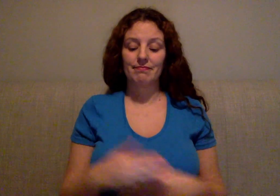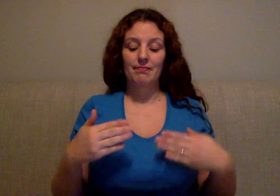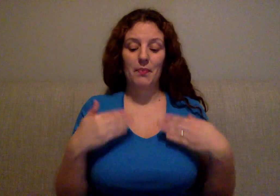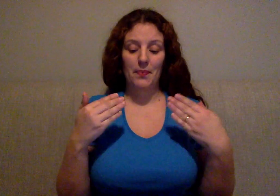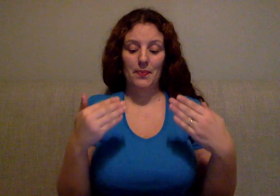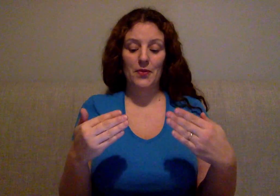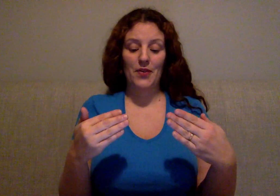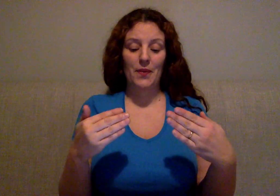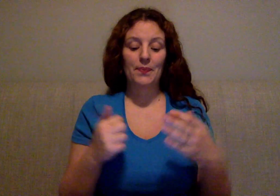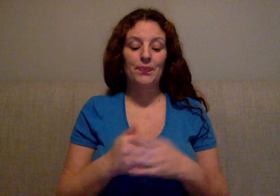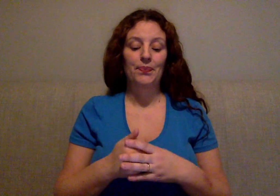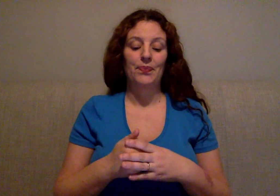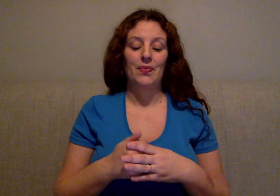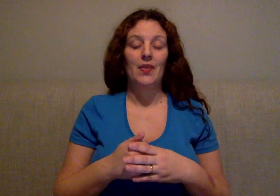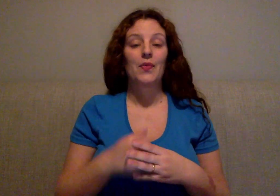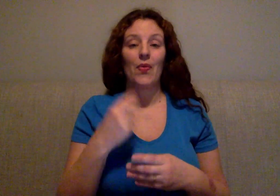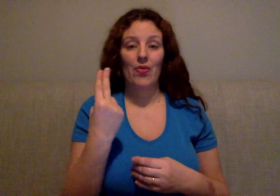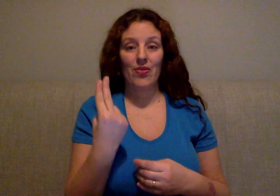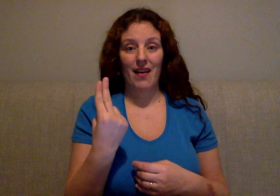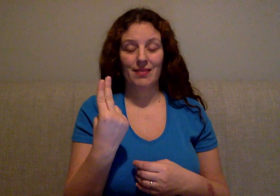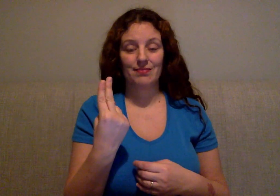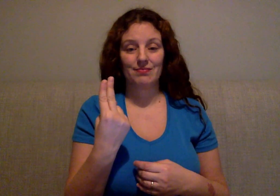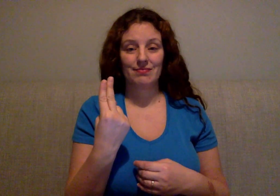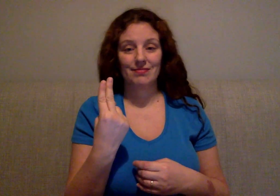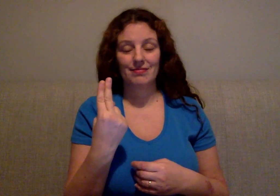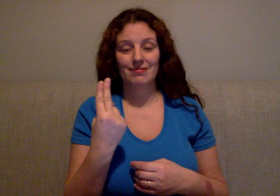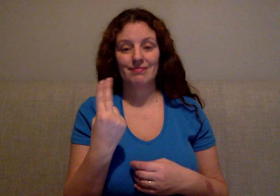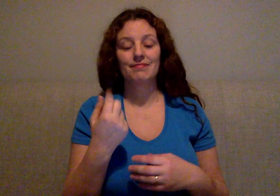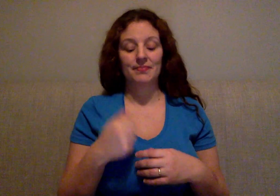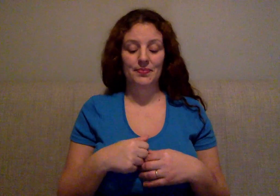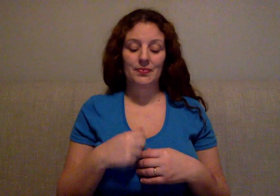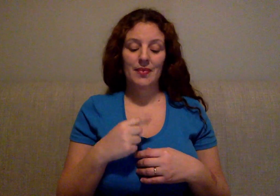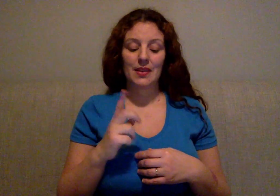MOVING ON This handshape -[N] handshape